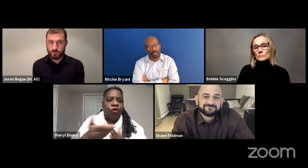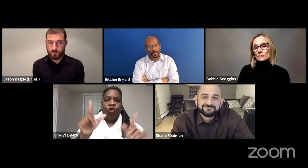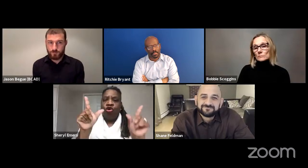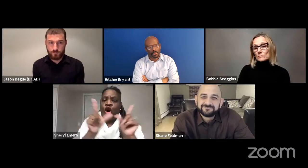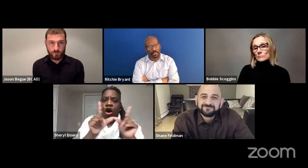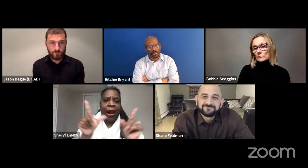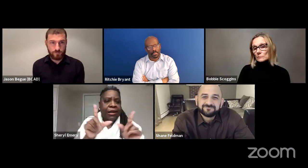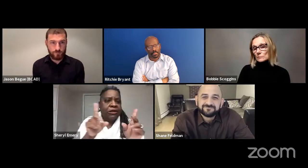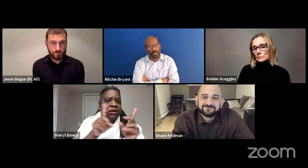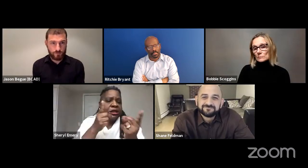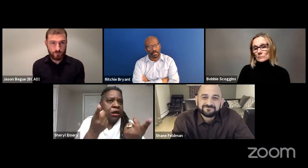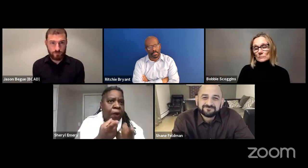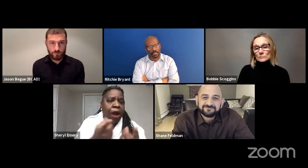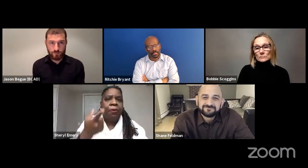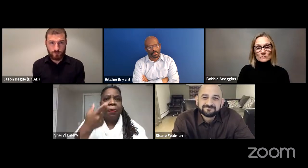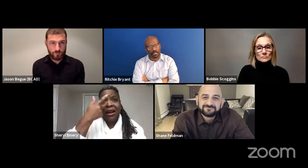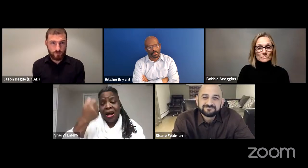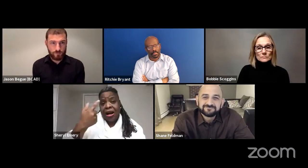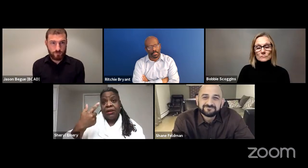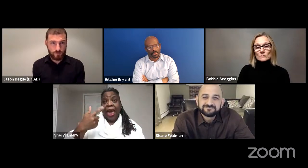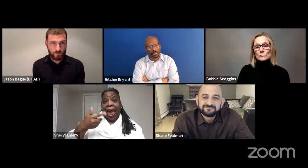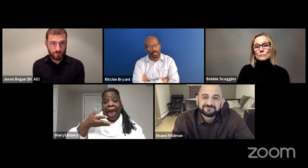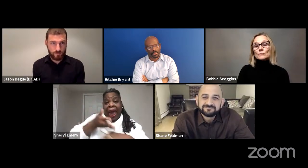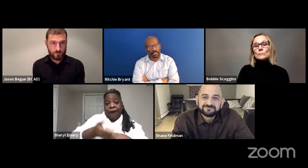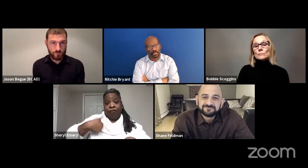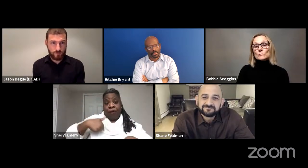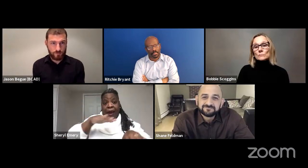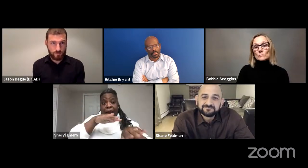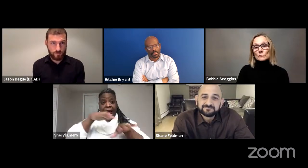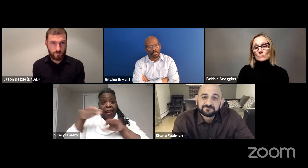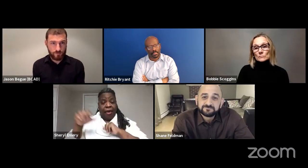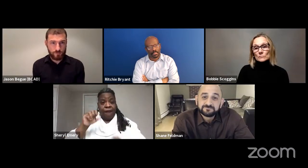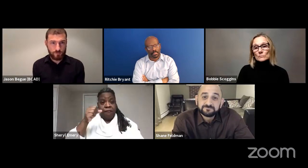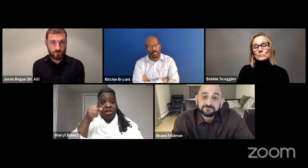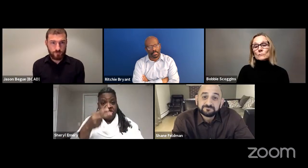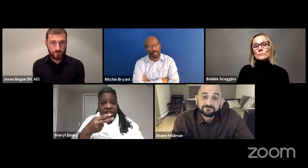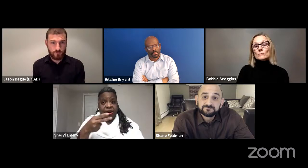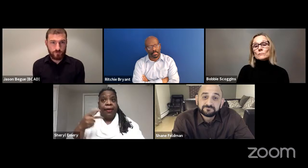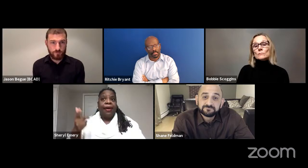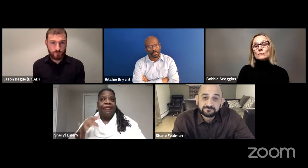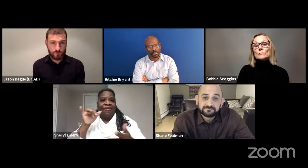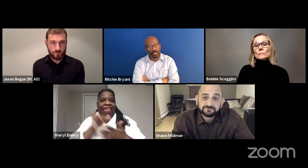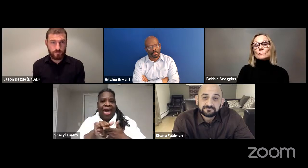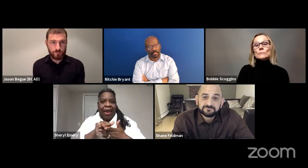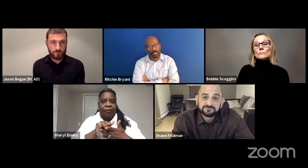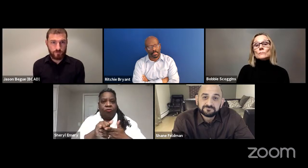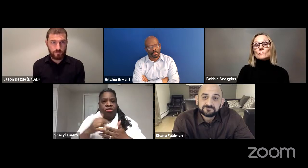is to have a board. Because they're going to provide oversight. When I left Michigan